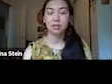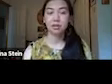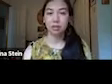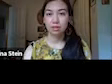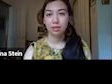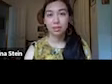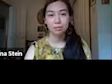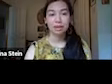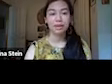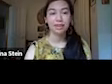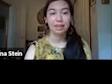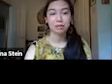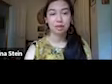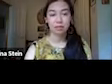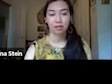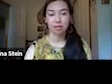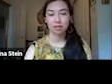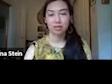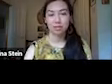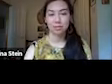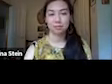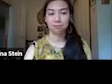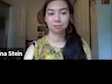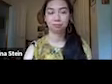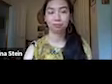with connection being a key driver of arts attendance.